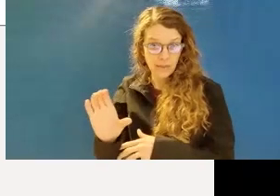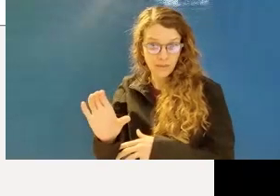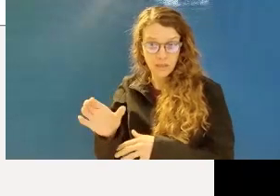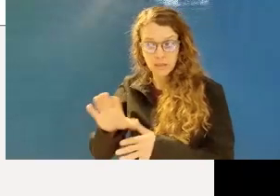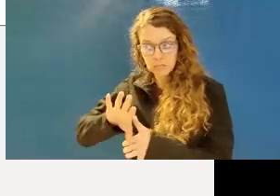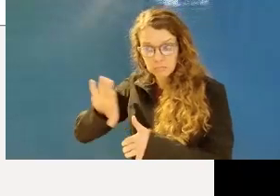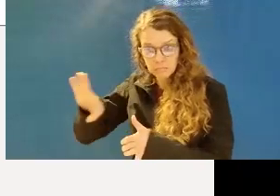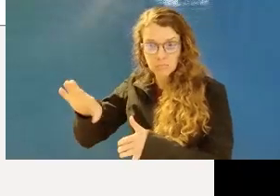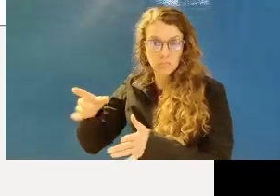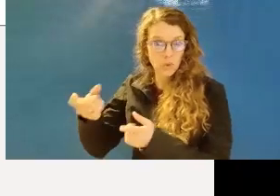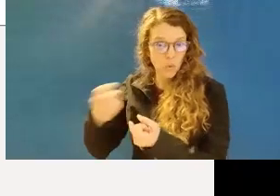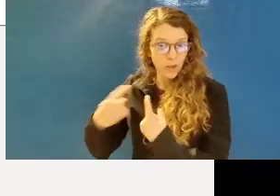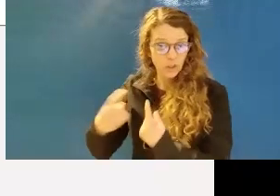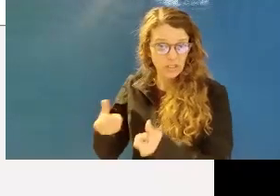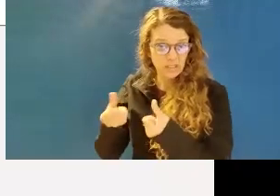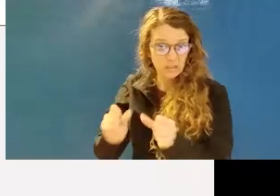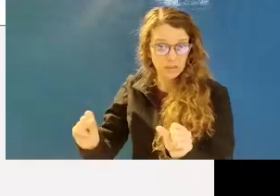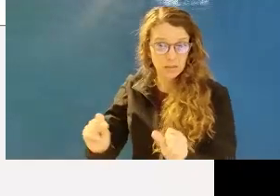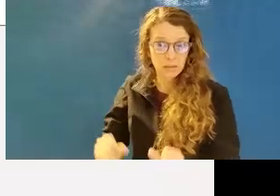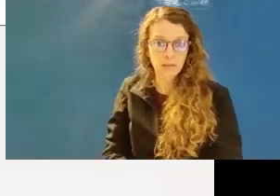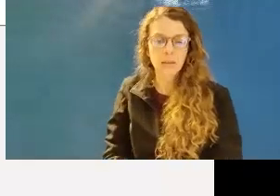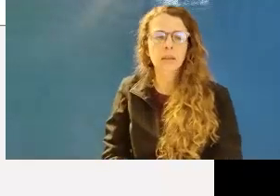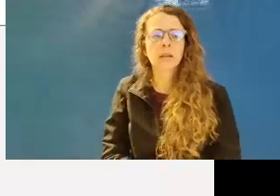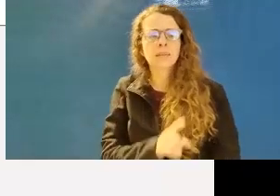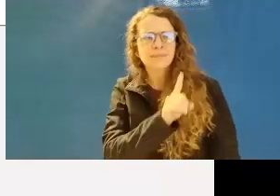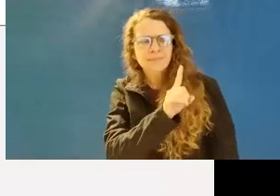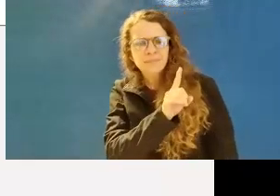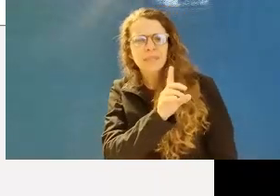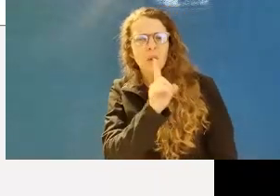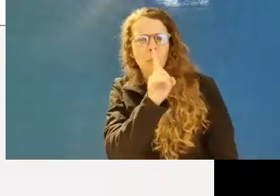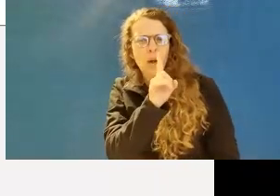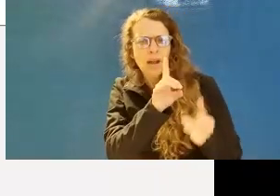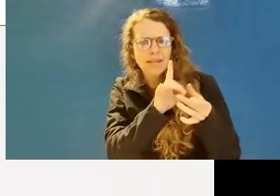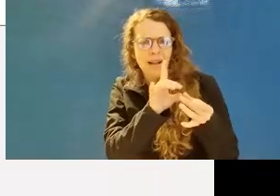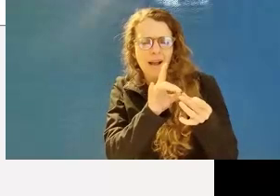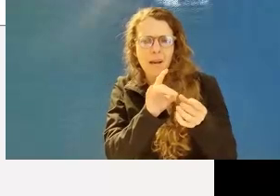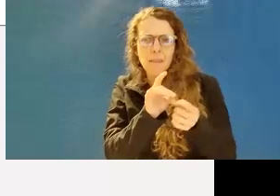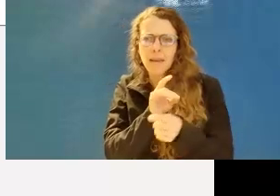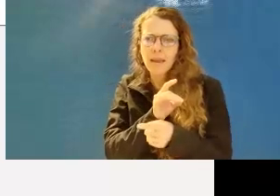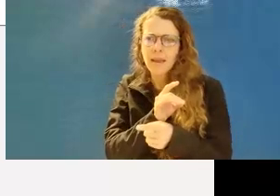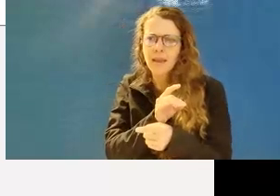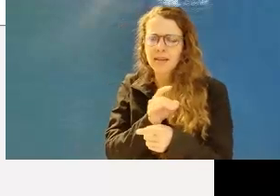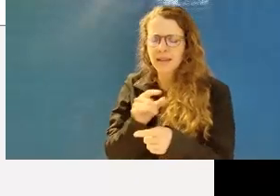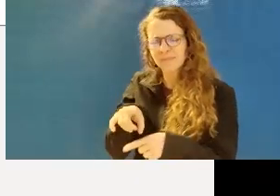section here? There's one comment, that I'm just not sure about this.